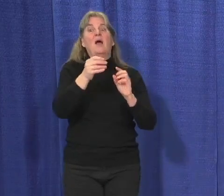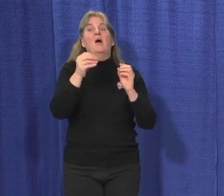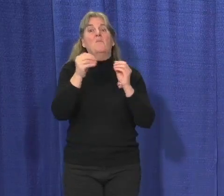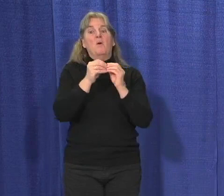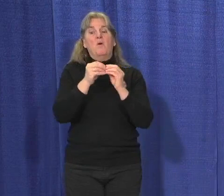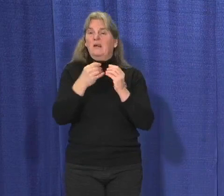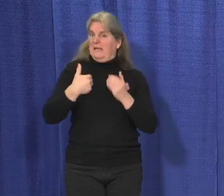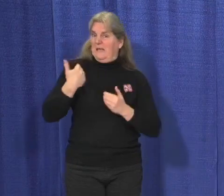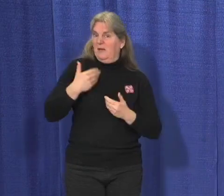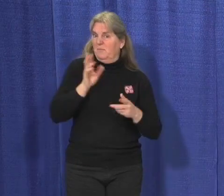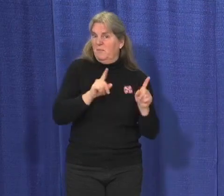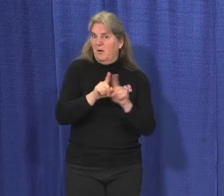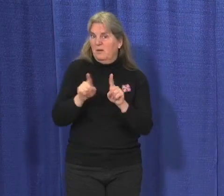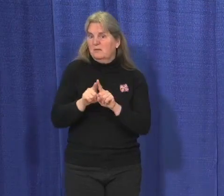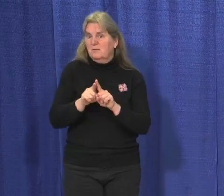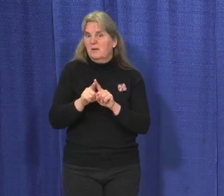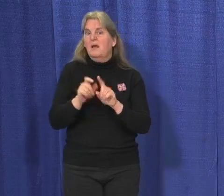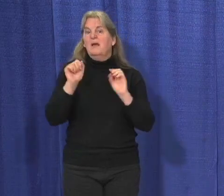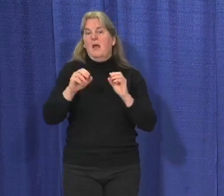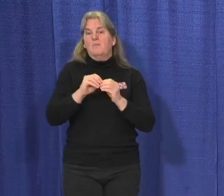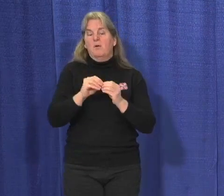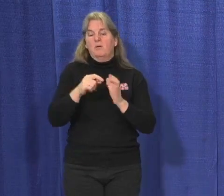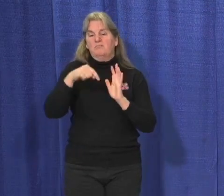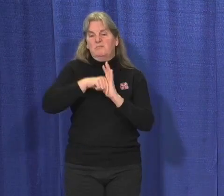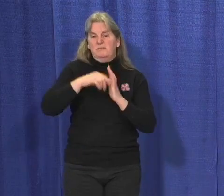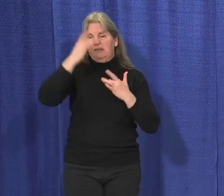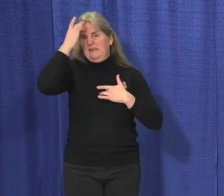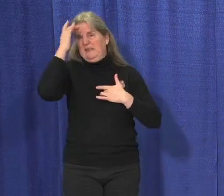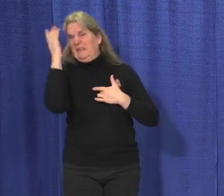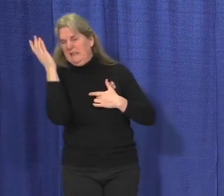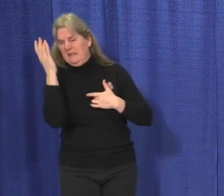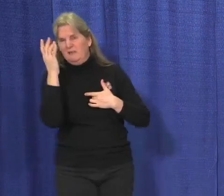seriously ill. That is what has been reported